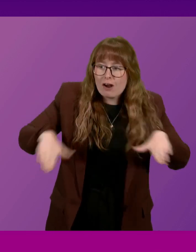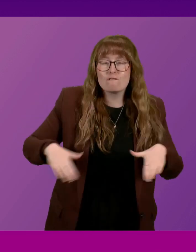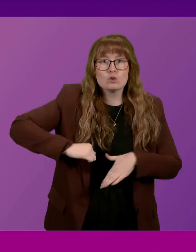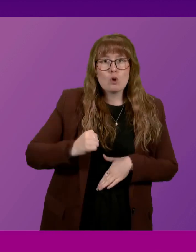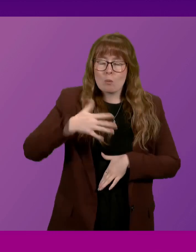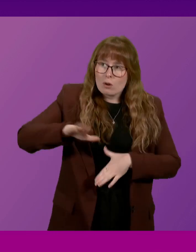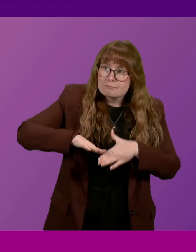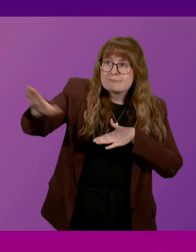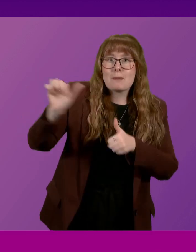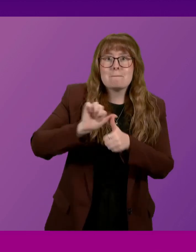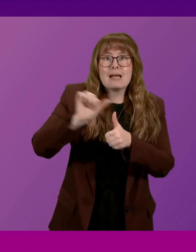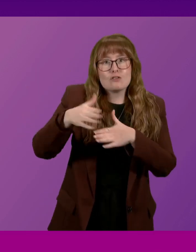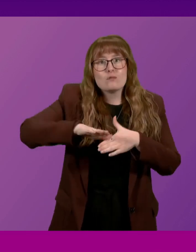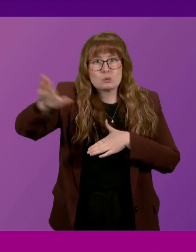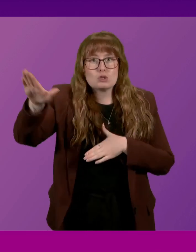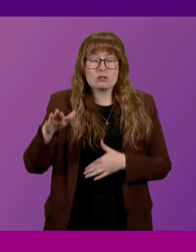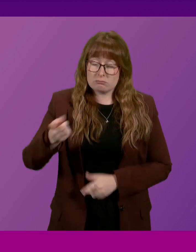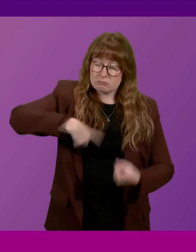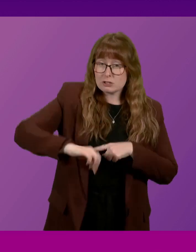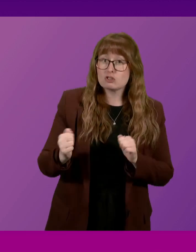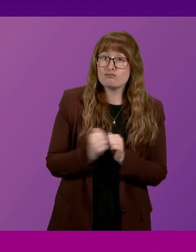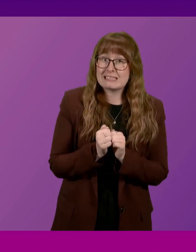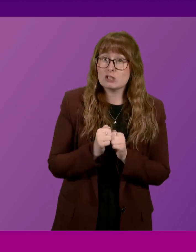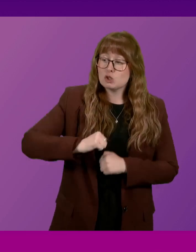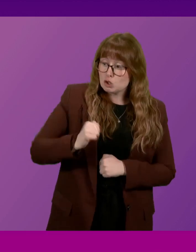with Sir Tom Hunter’s comments that we in Scotland need a separate immigration